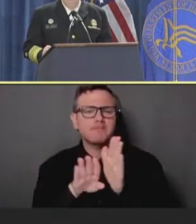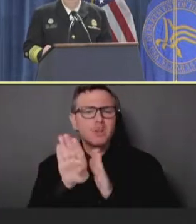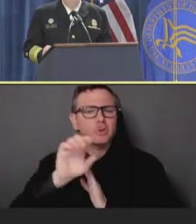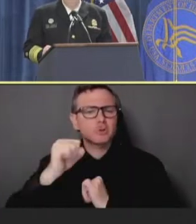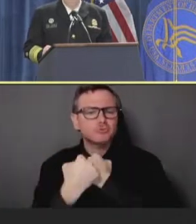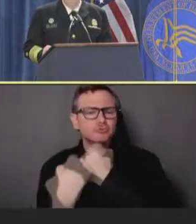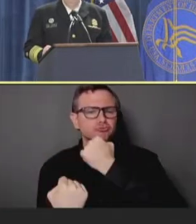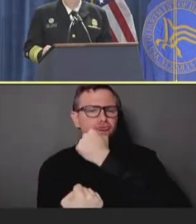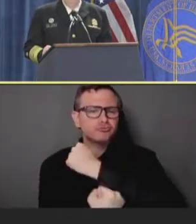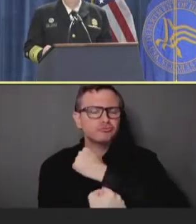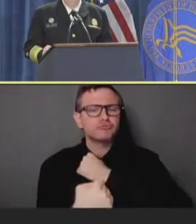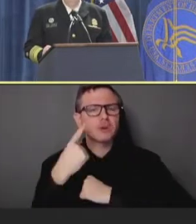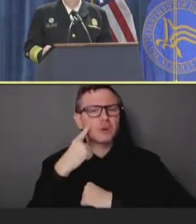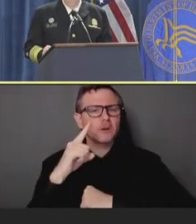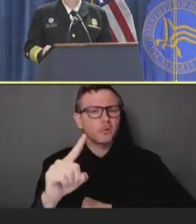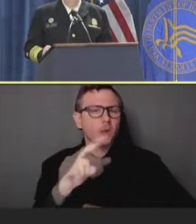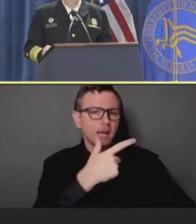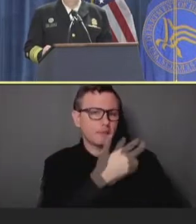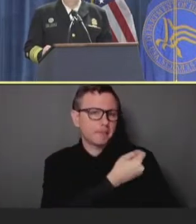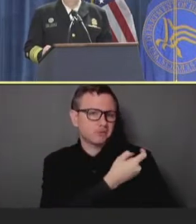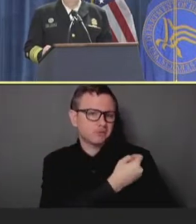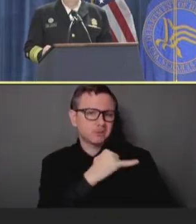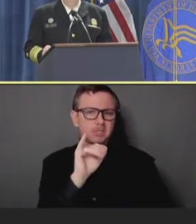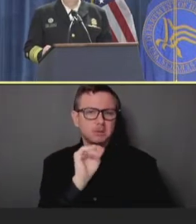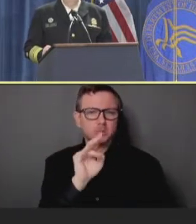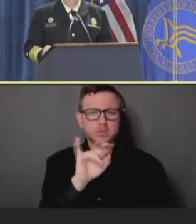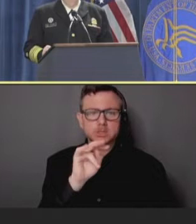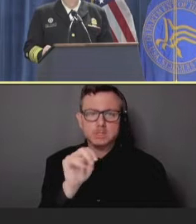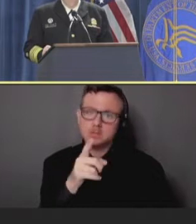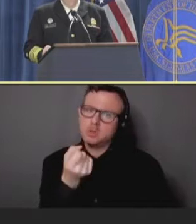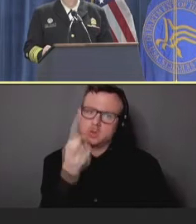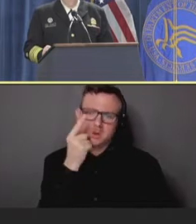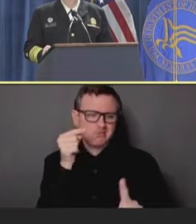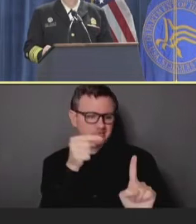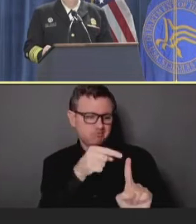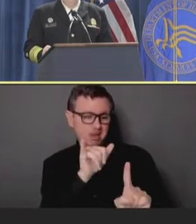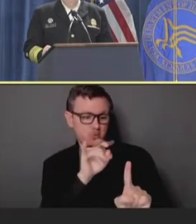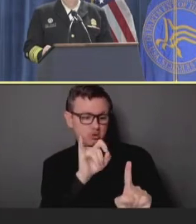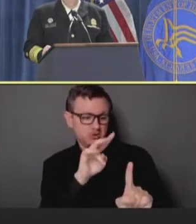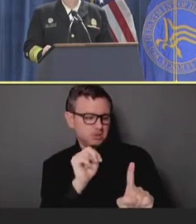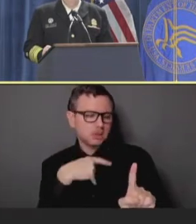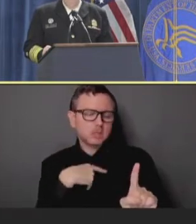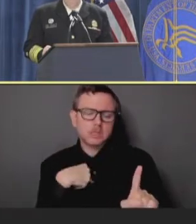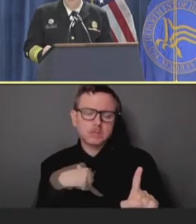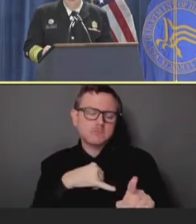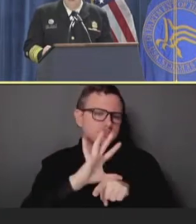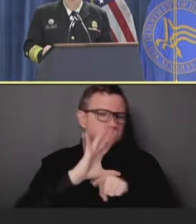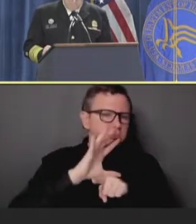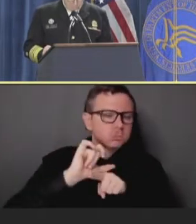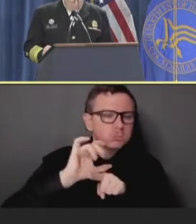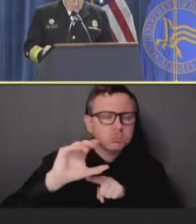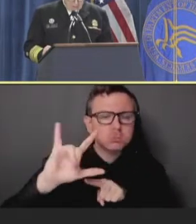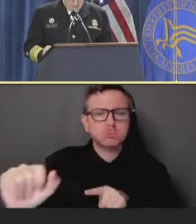I really have called immunizations one of the medical wonders of the 20th and 21st century.